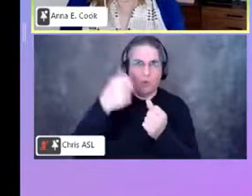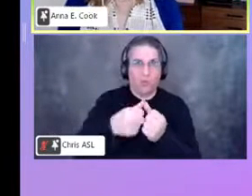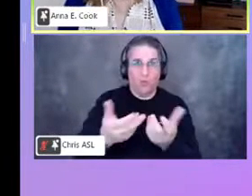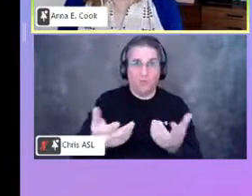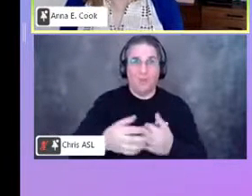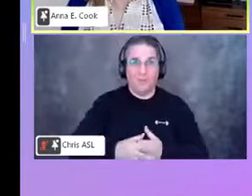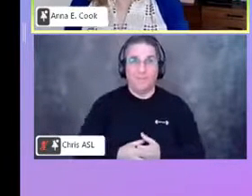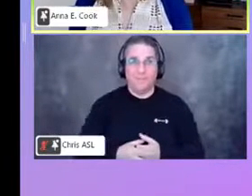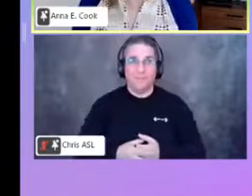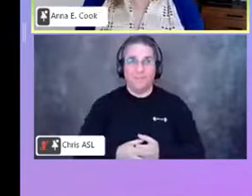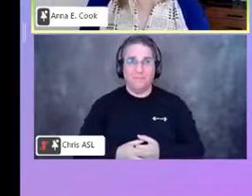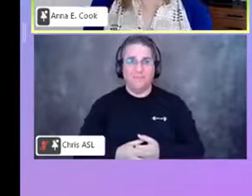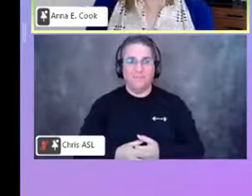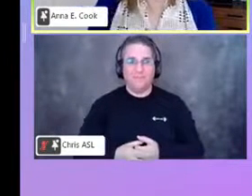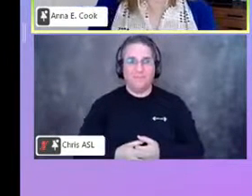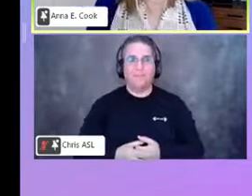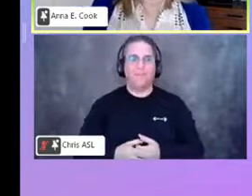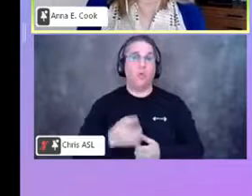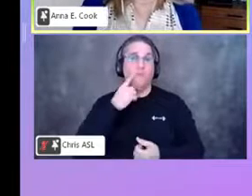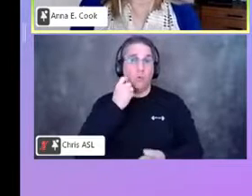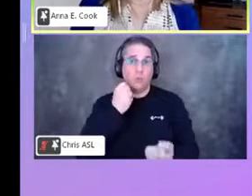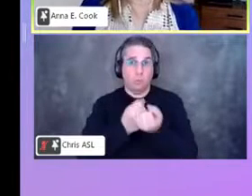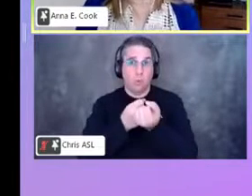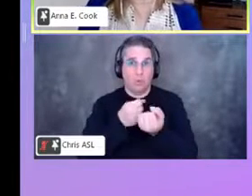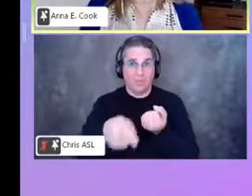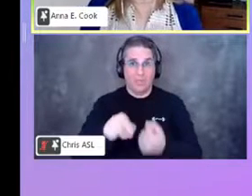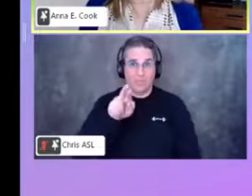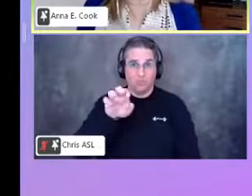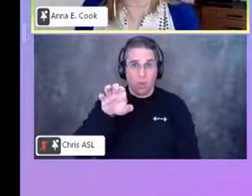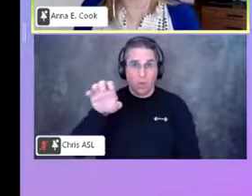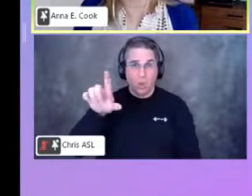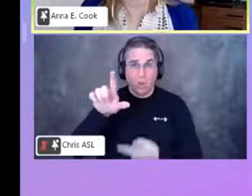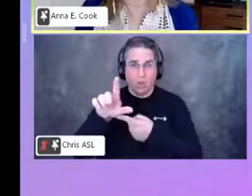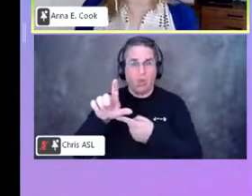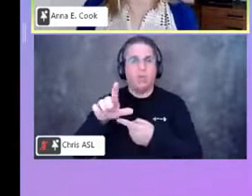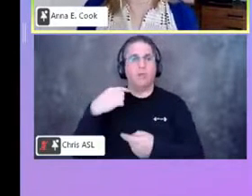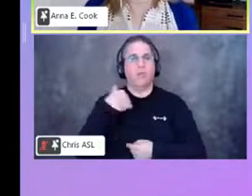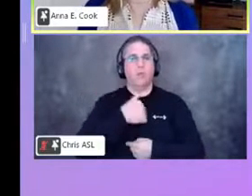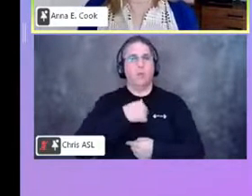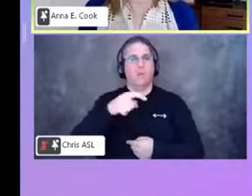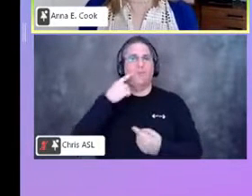when it comes to supporting recall we need to understand where and when people are